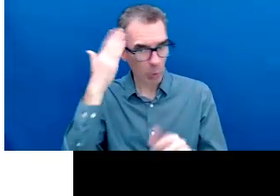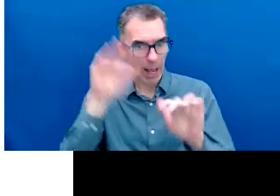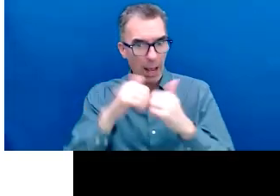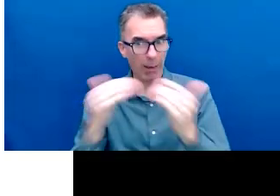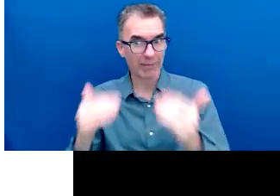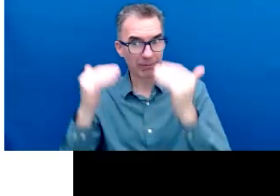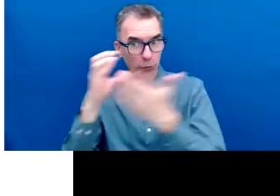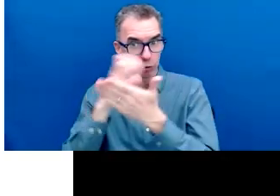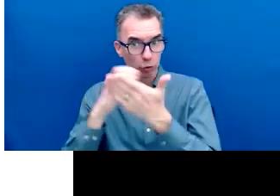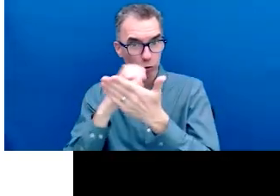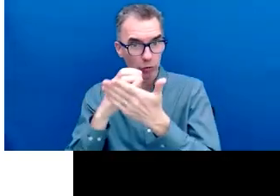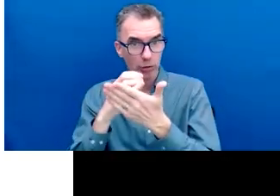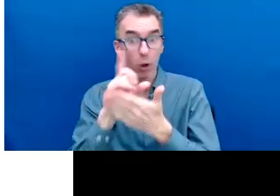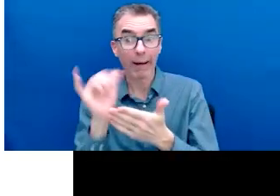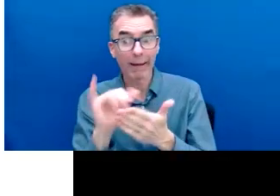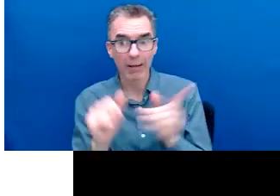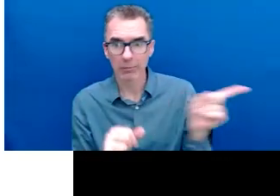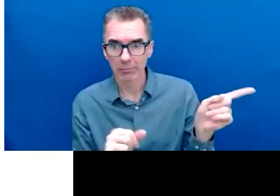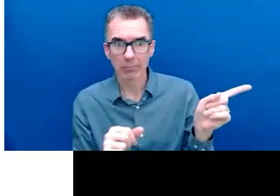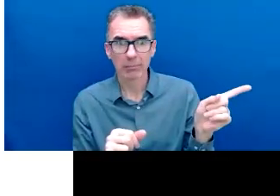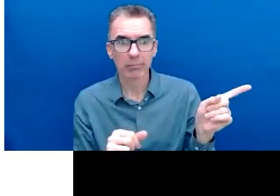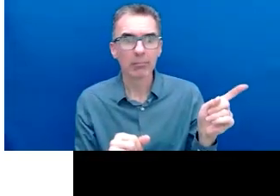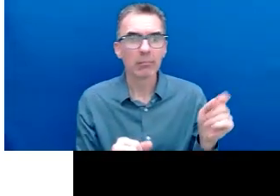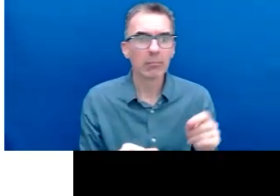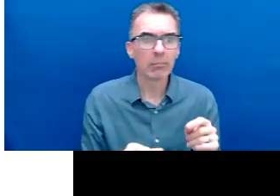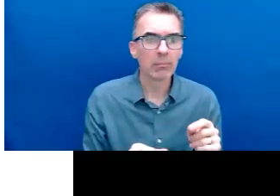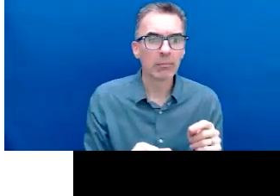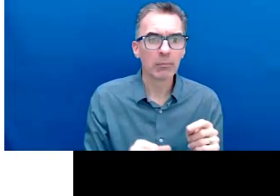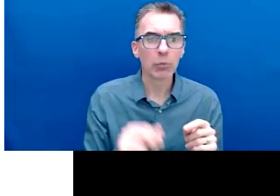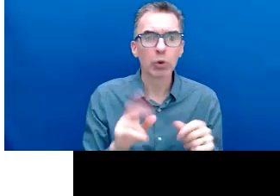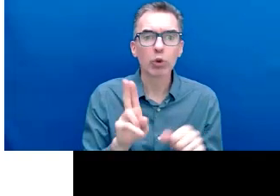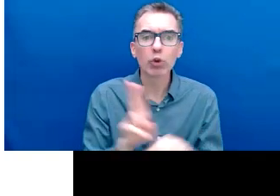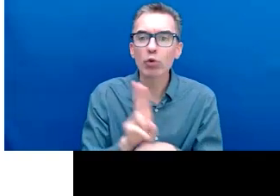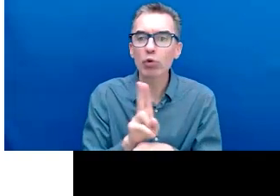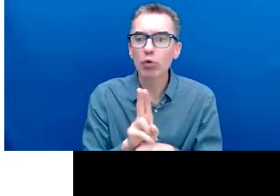And the advanced search features include usage rights. So they're not always 100%.